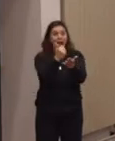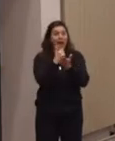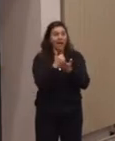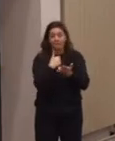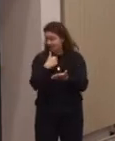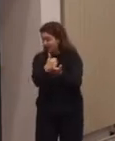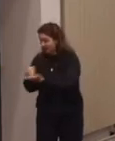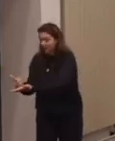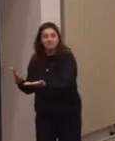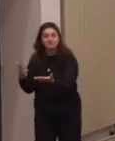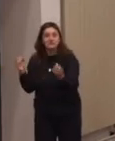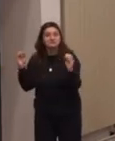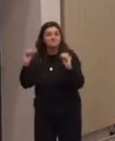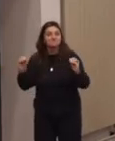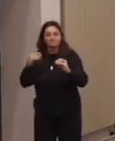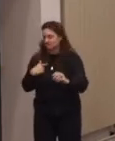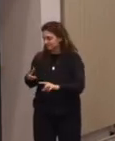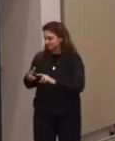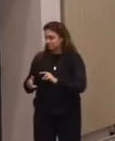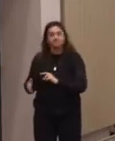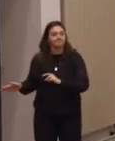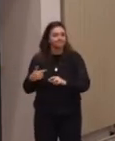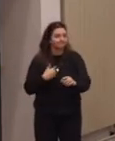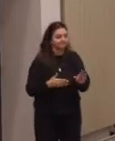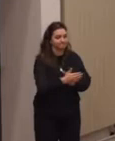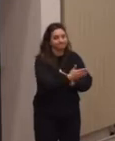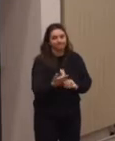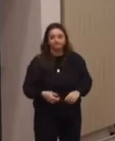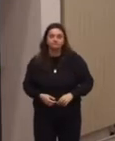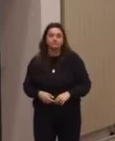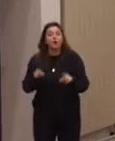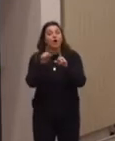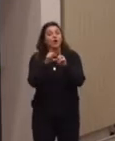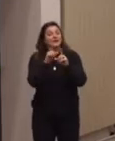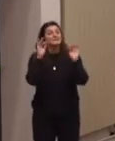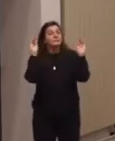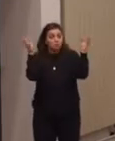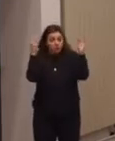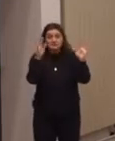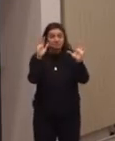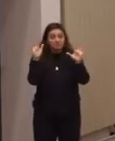The impacts they have in terms of increasing this risk of violence, exploitation and abuse.